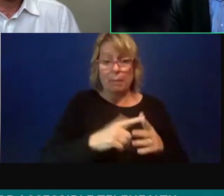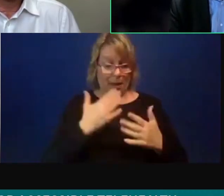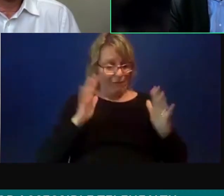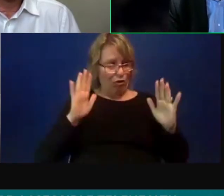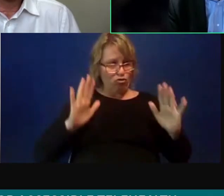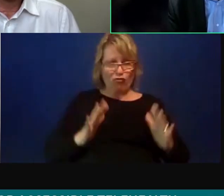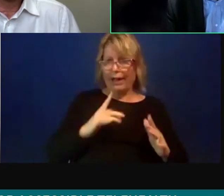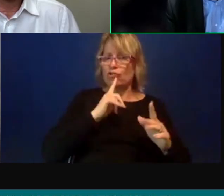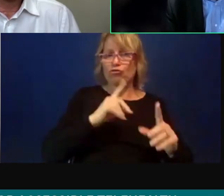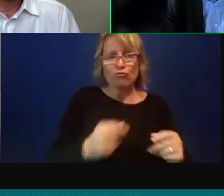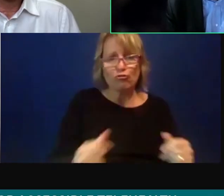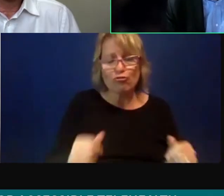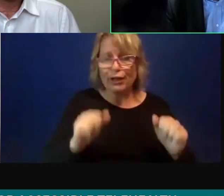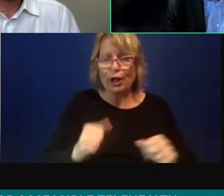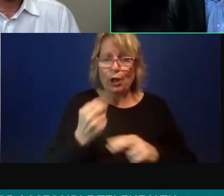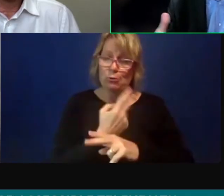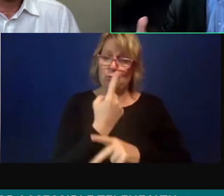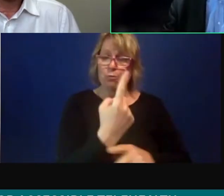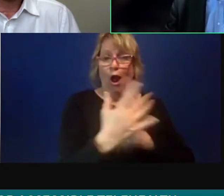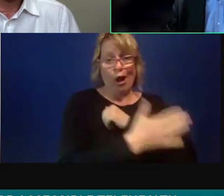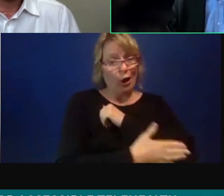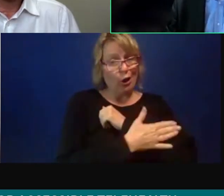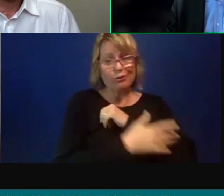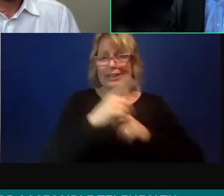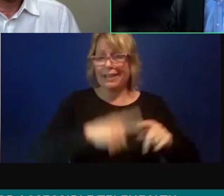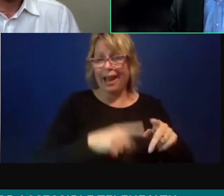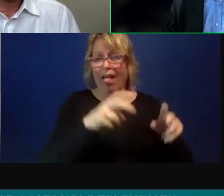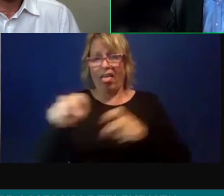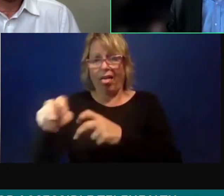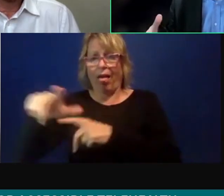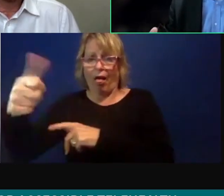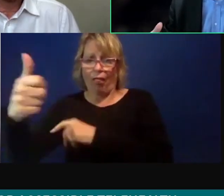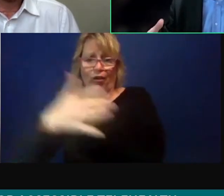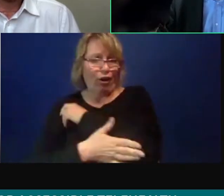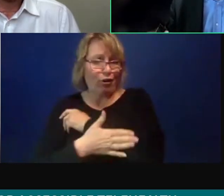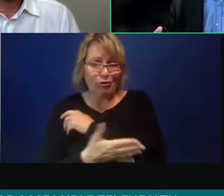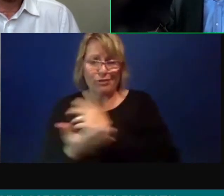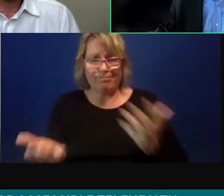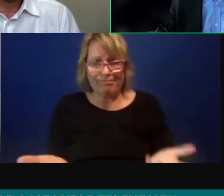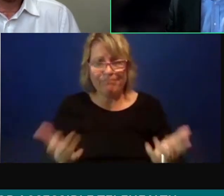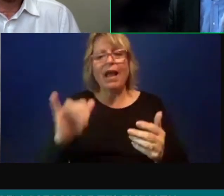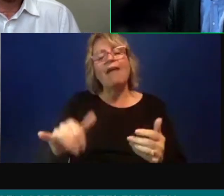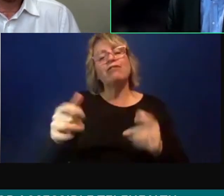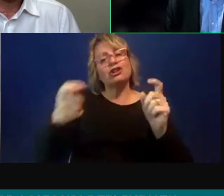used in one country but can't be used in another. And I think those have to change, because at the